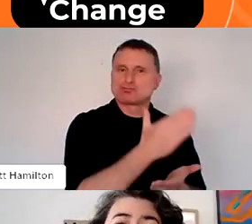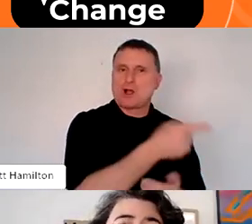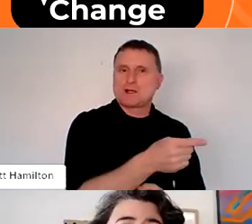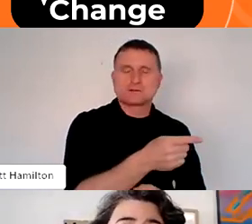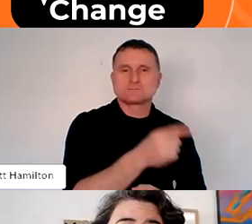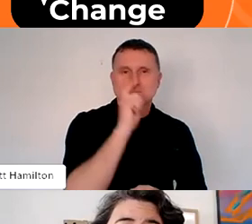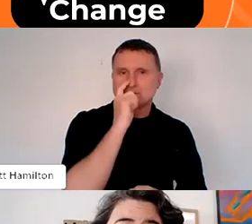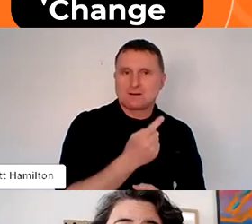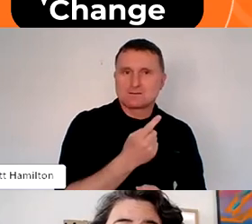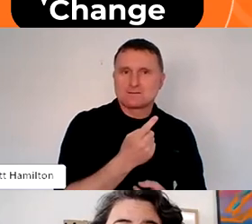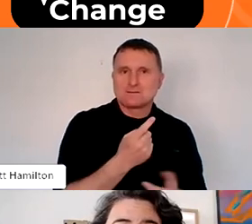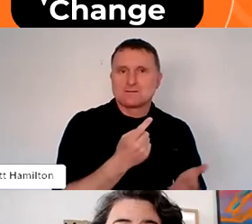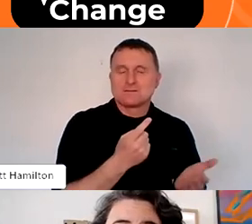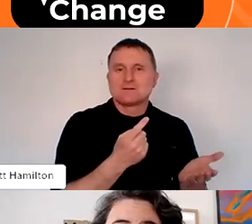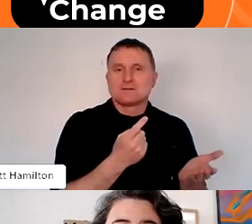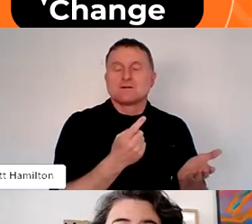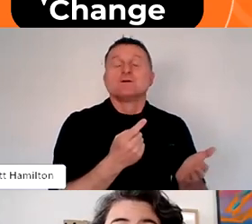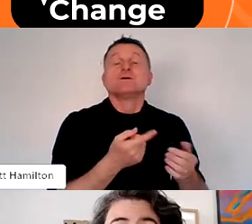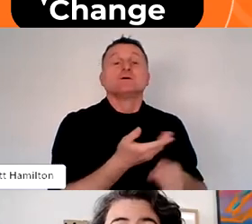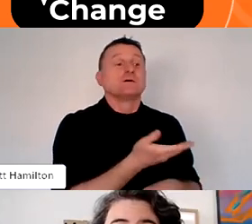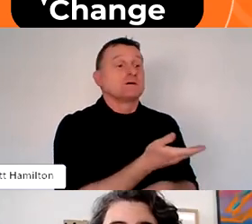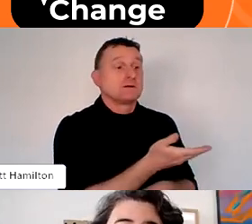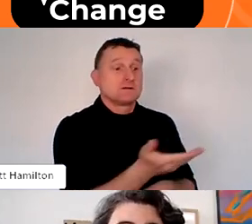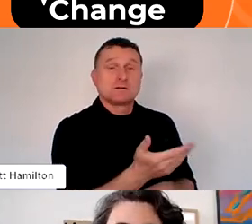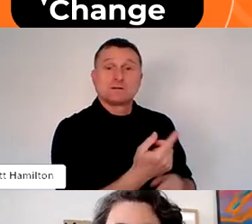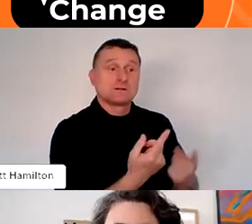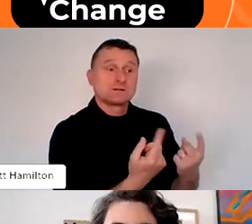mokopuna whaikaha have been very clear with me as their independent